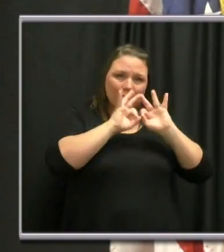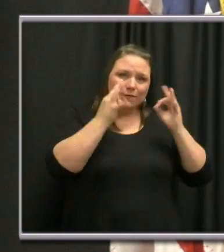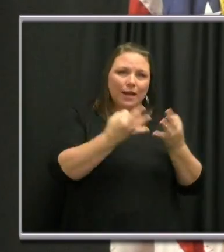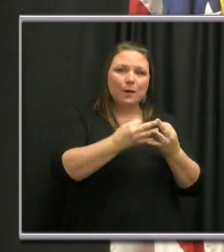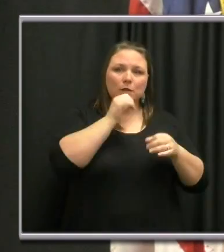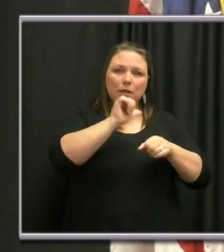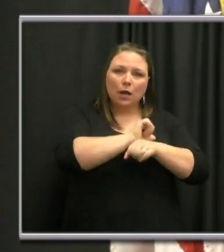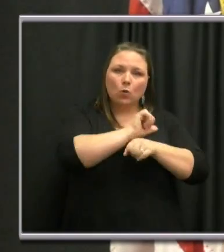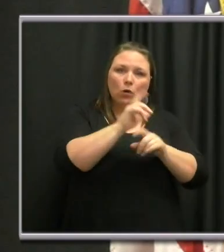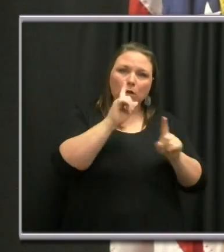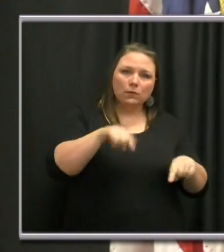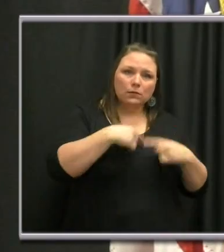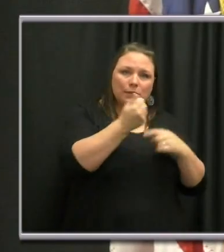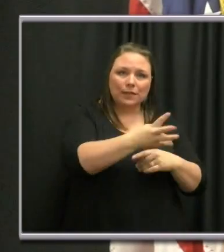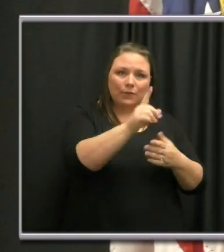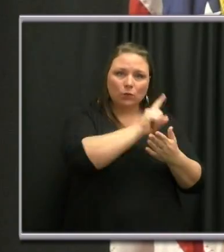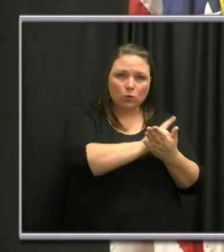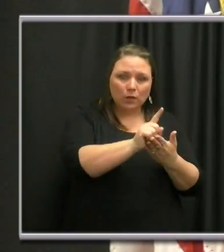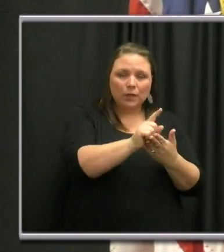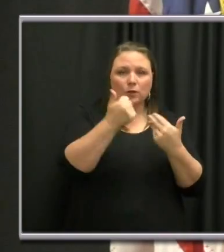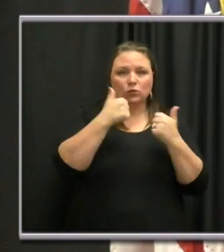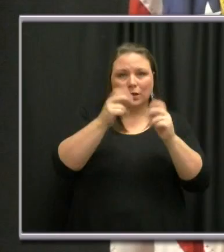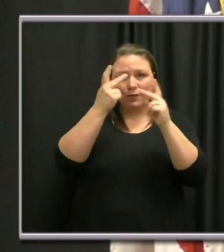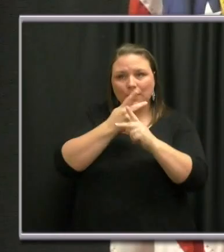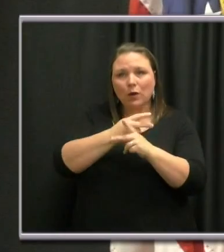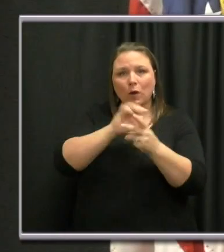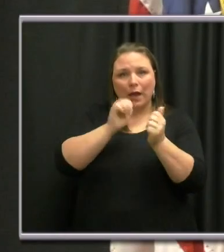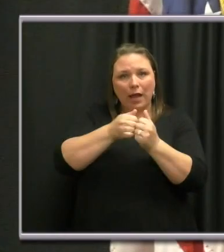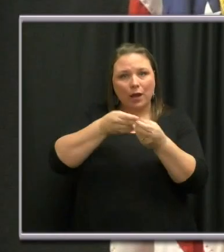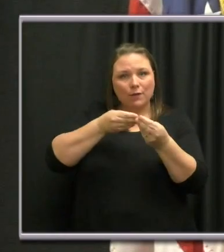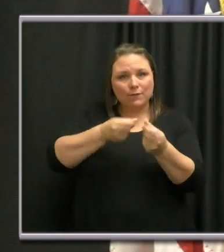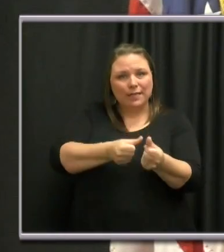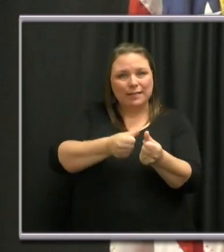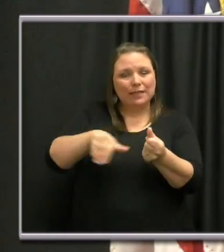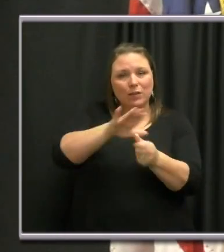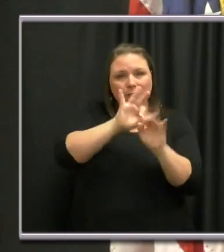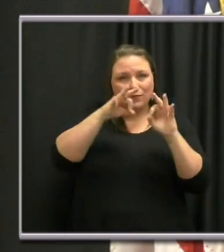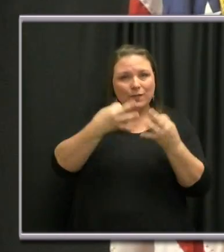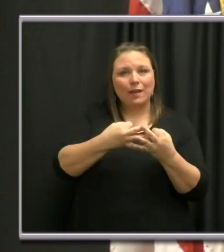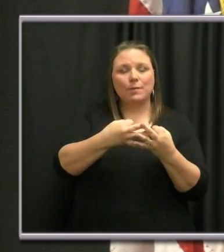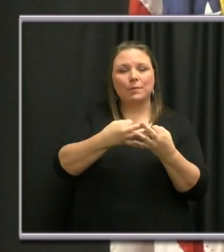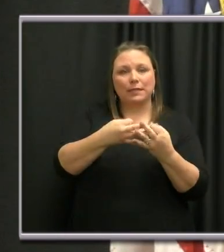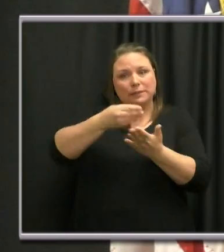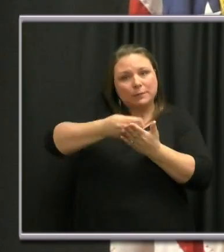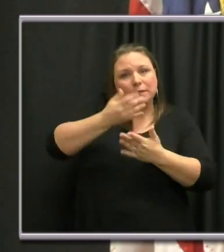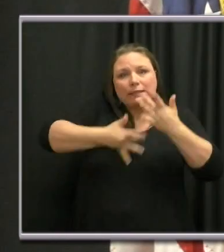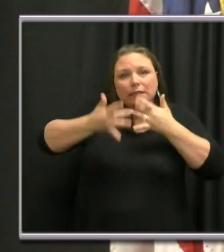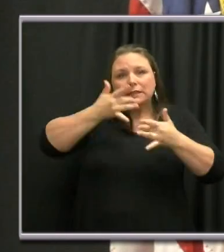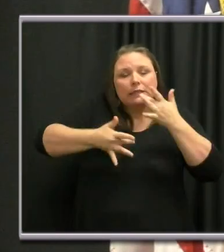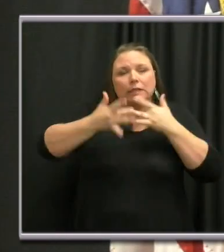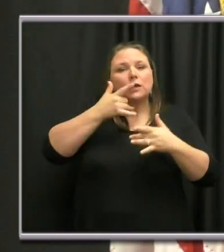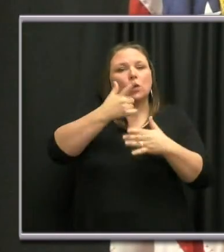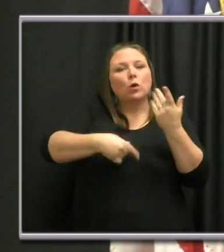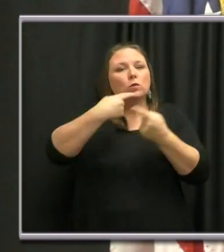WITH THOSE WHO HAVE FAMILIES THAT HAVE NOT WORKED FOR WEEKS. WE'RE TRYING TO FIGURE OUT HOW